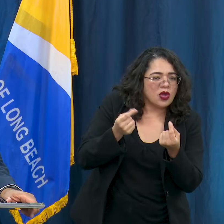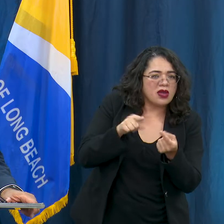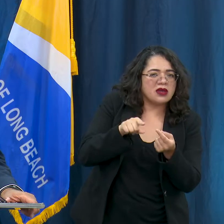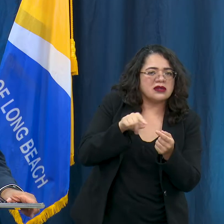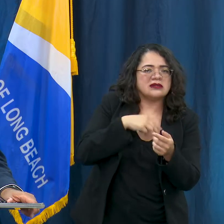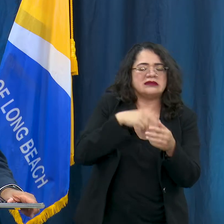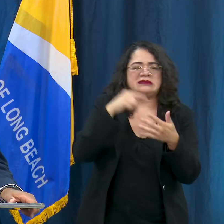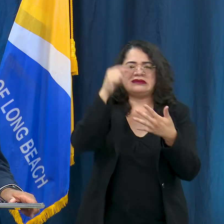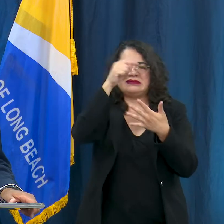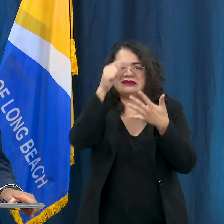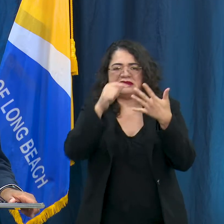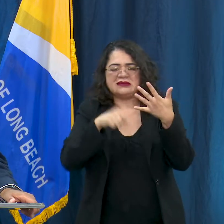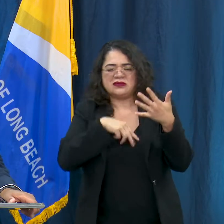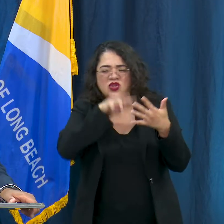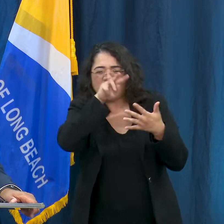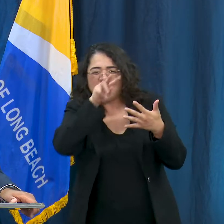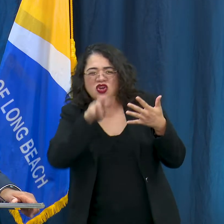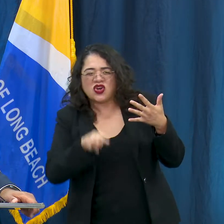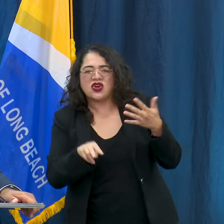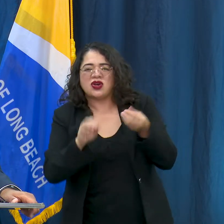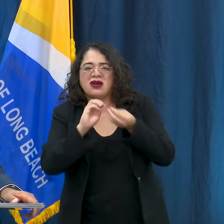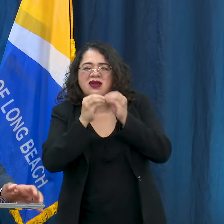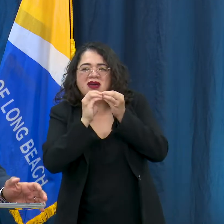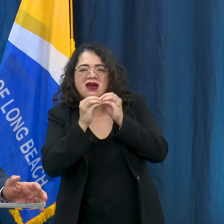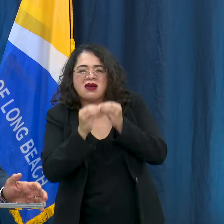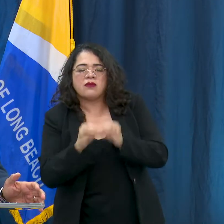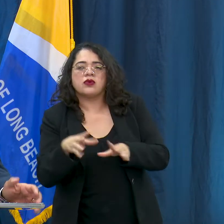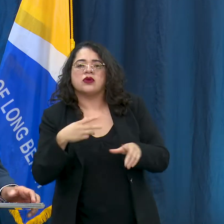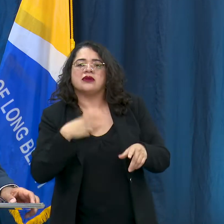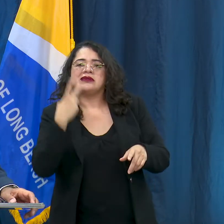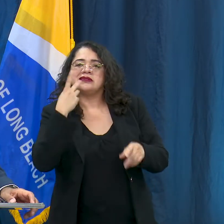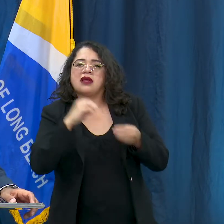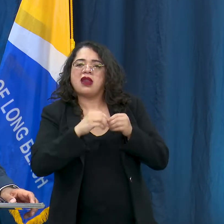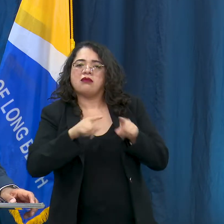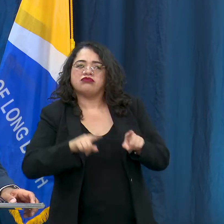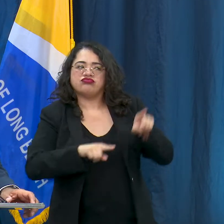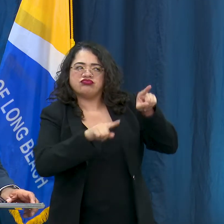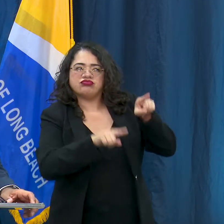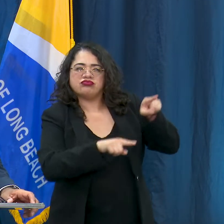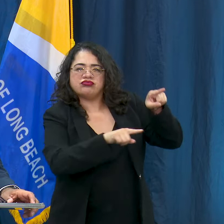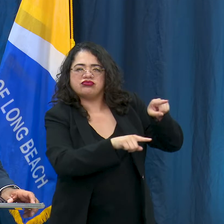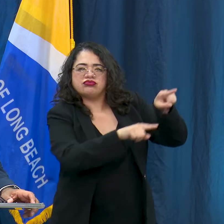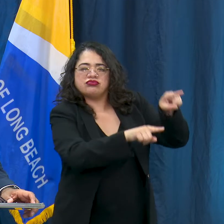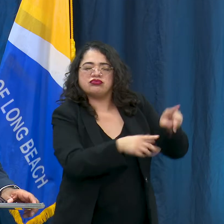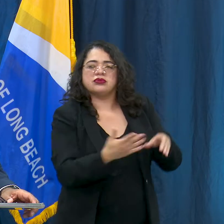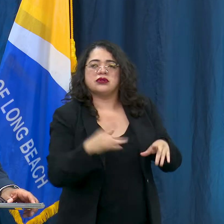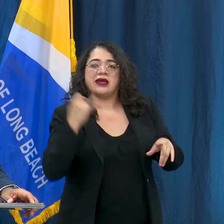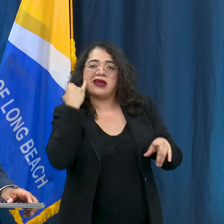been going in the right direction, we still have concerns in some areas